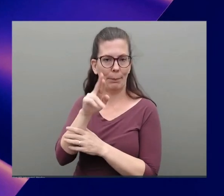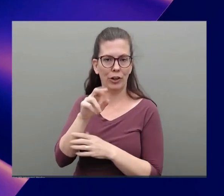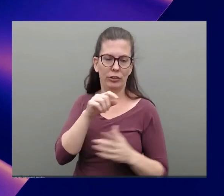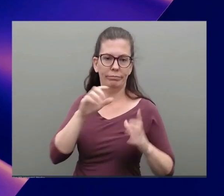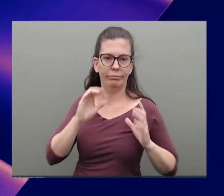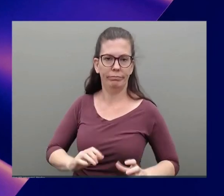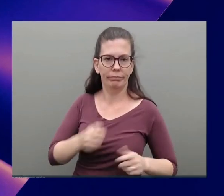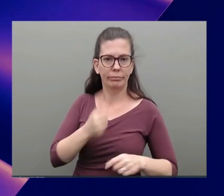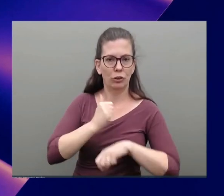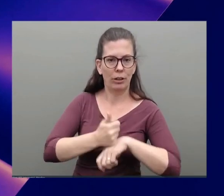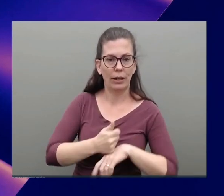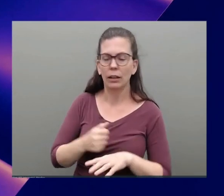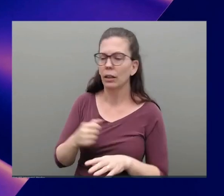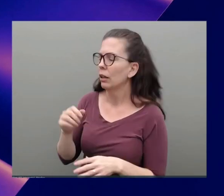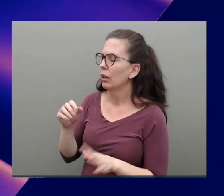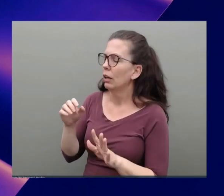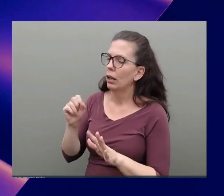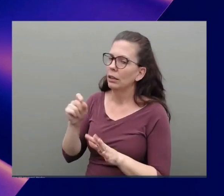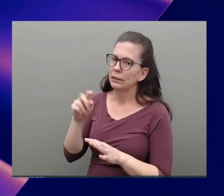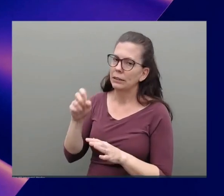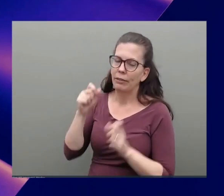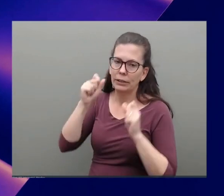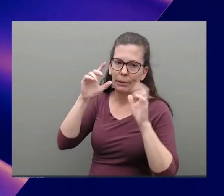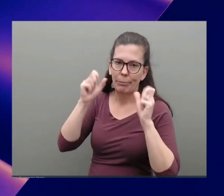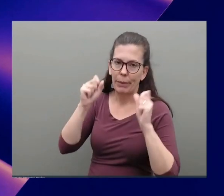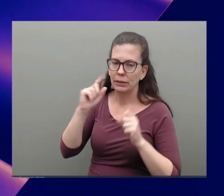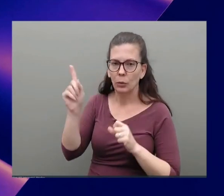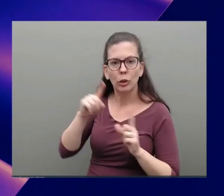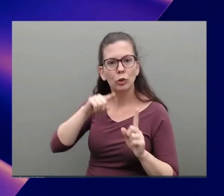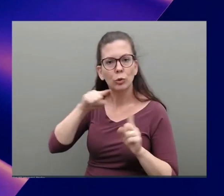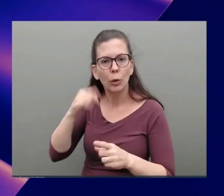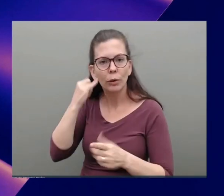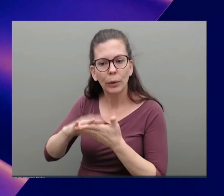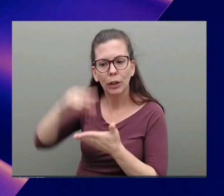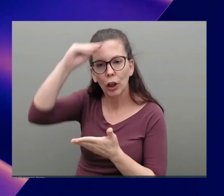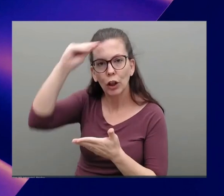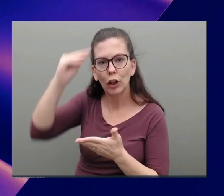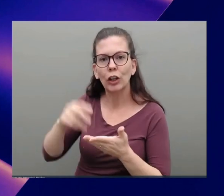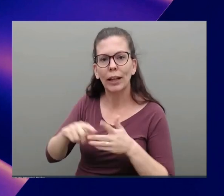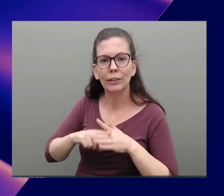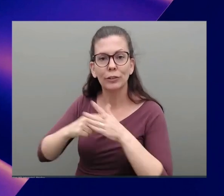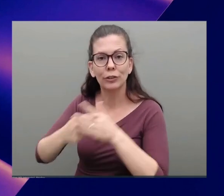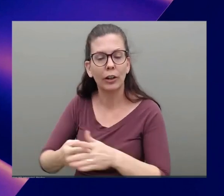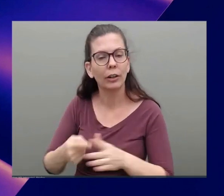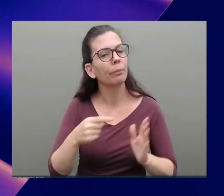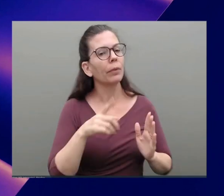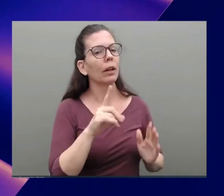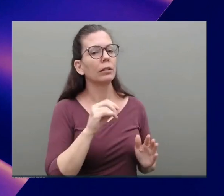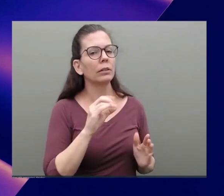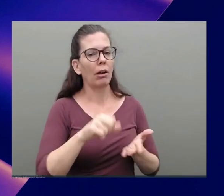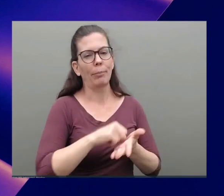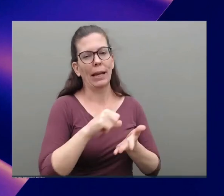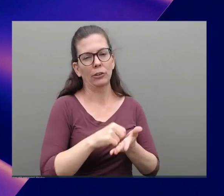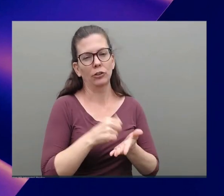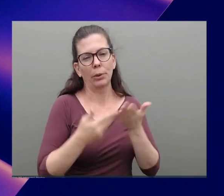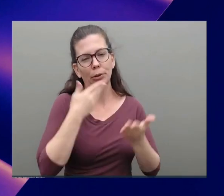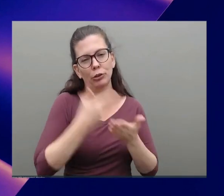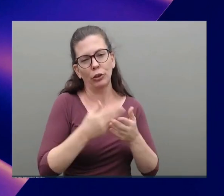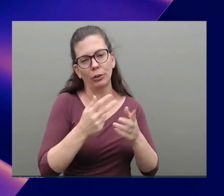I mean, where should people go if they wanna learn more and actually get started? Yeah, so our documentation page is probably the right place. So since this just launched,